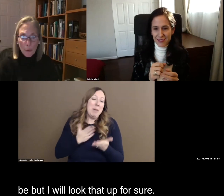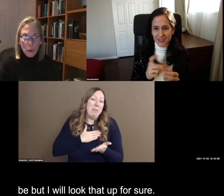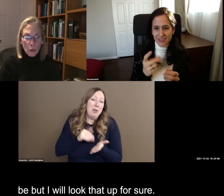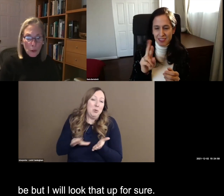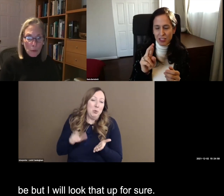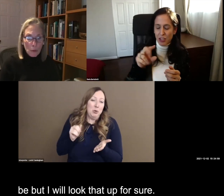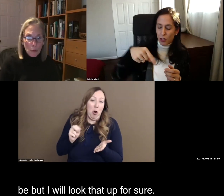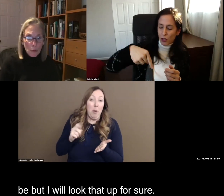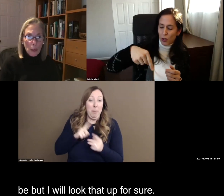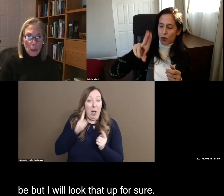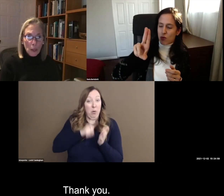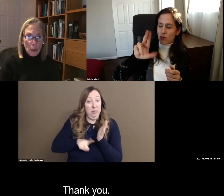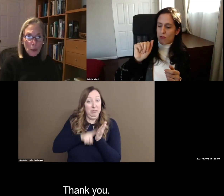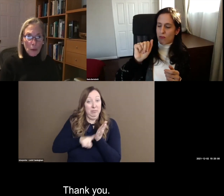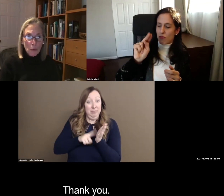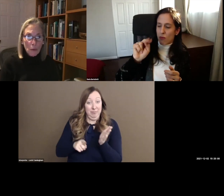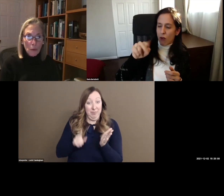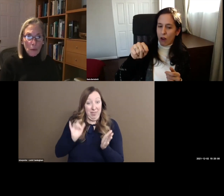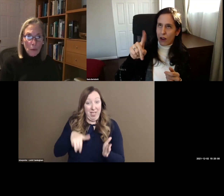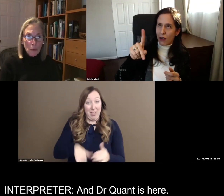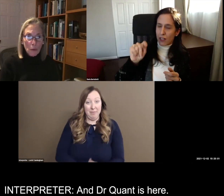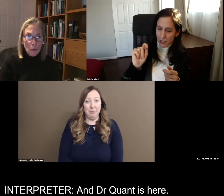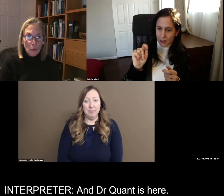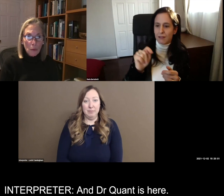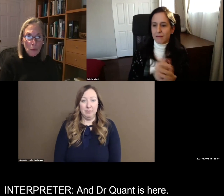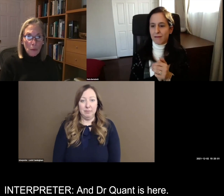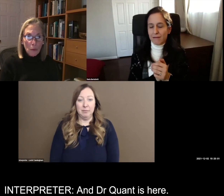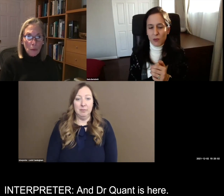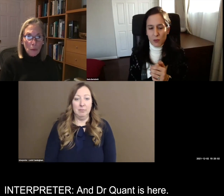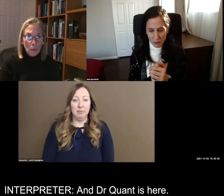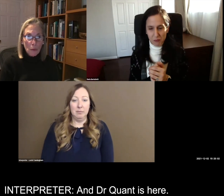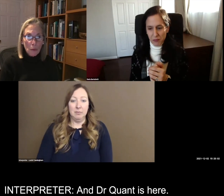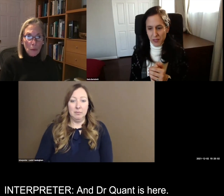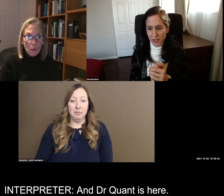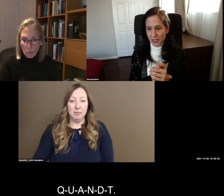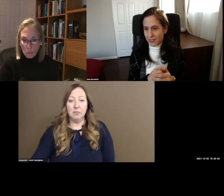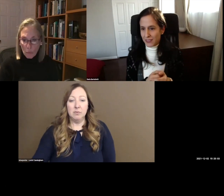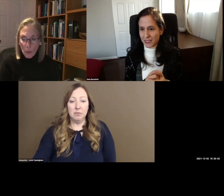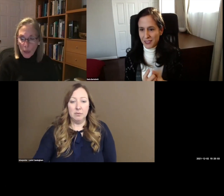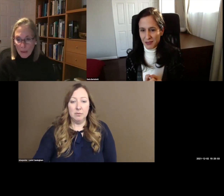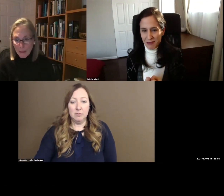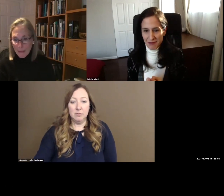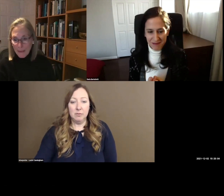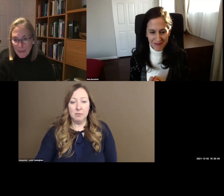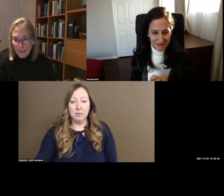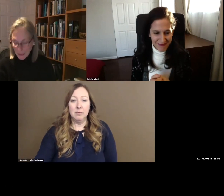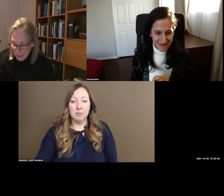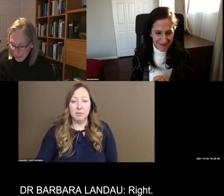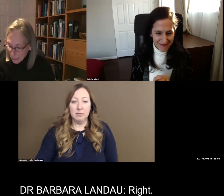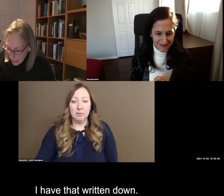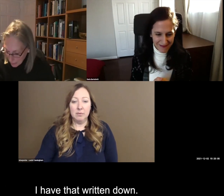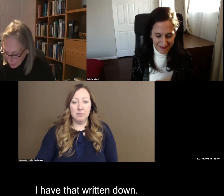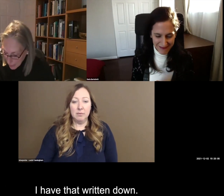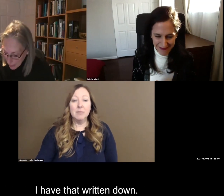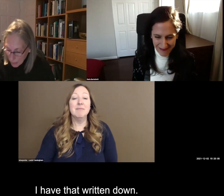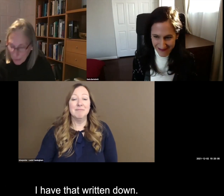for sure thank you and dr quant is here